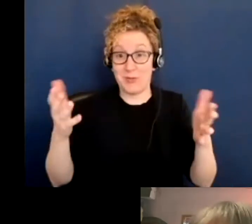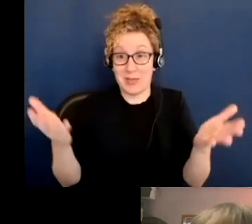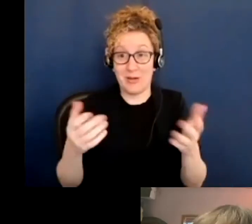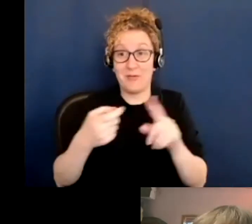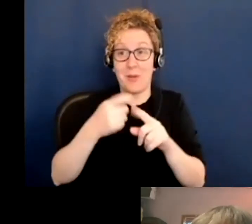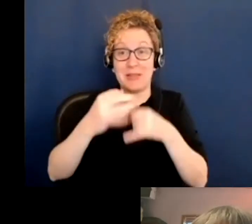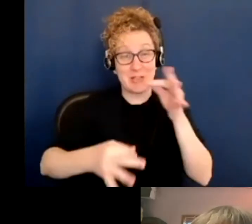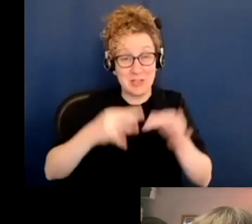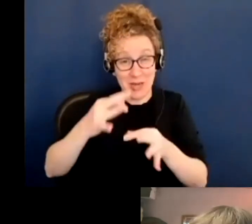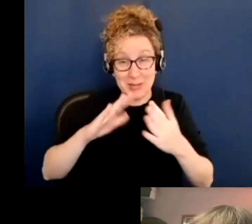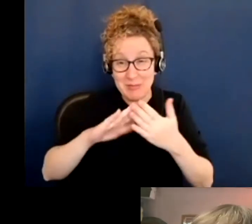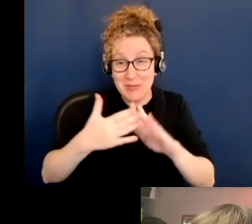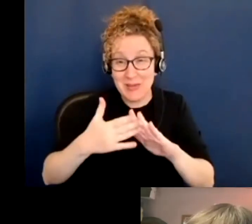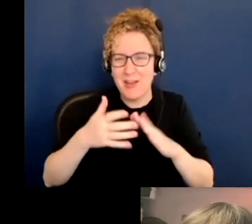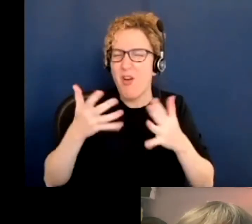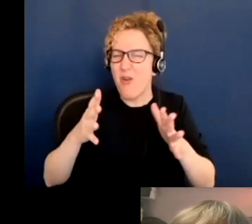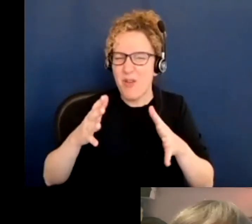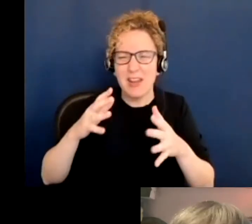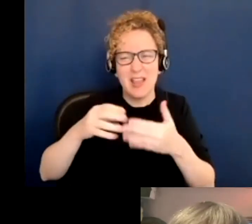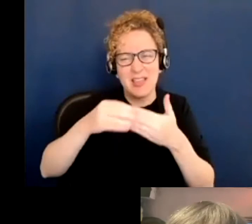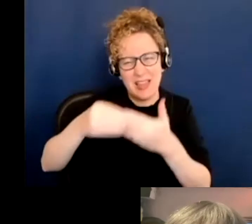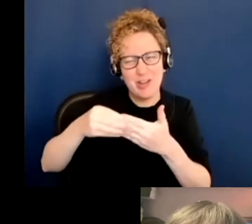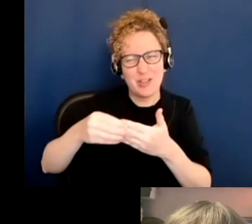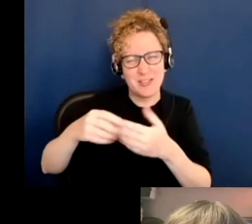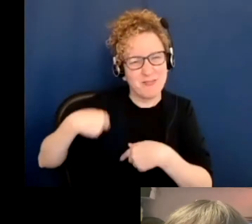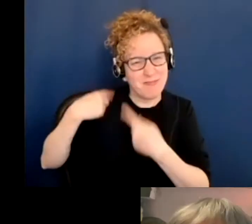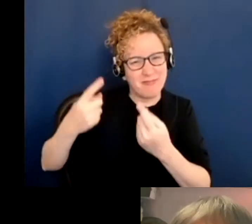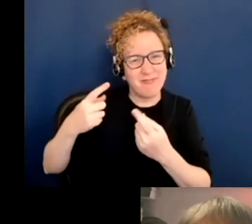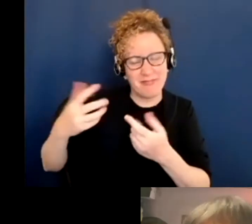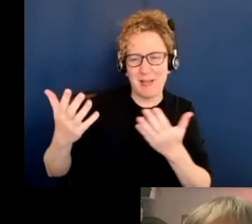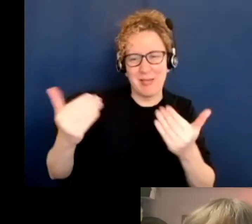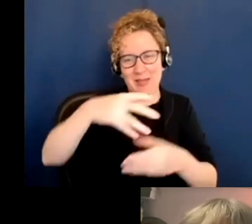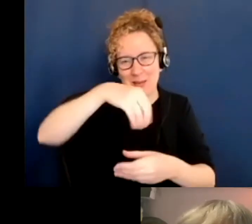Those who have already been leaders inclusive with people with disabilities and those joining